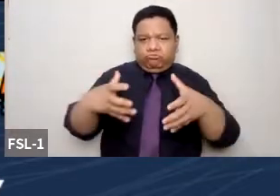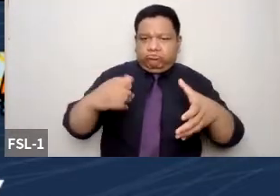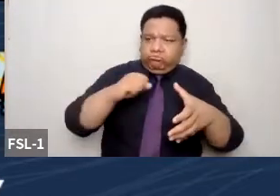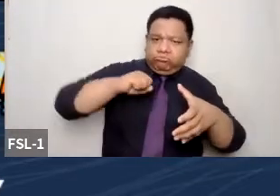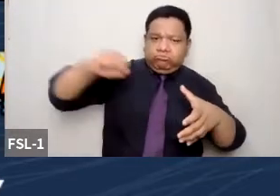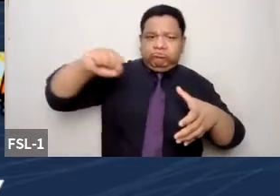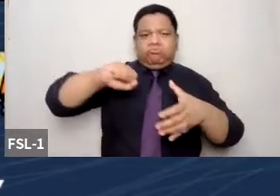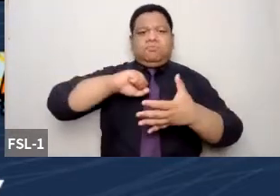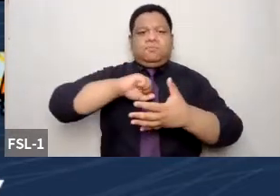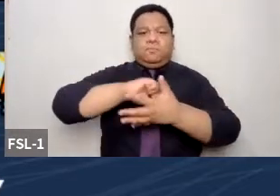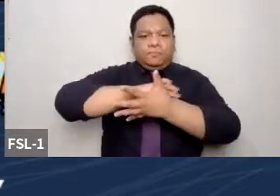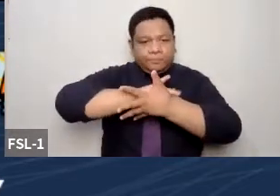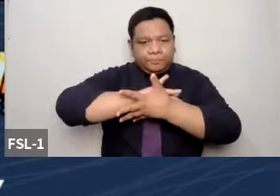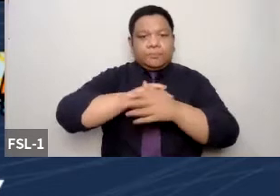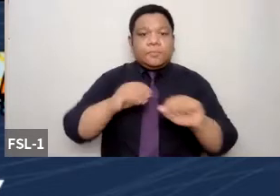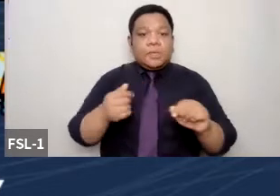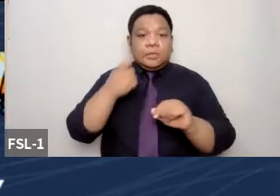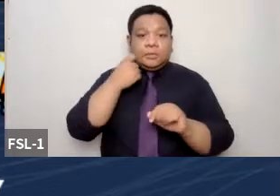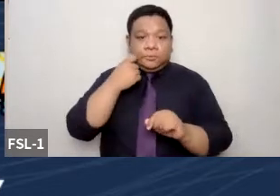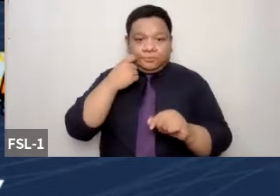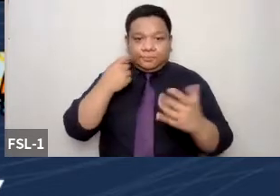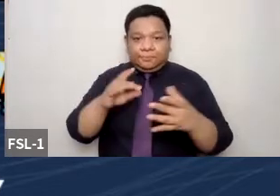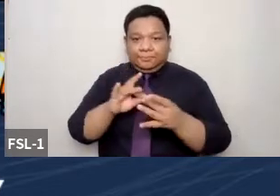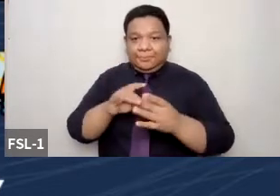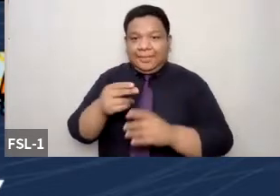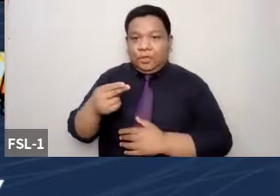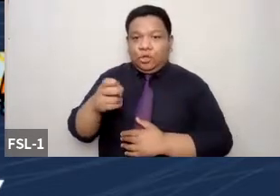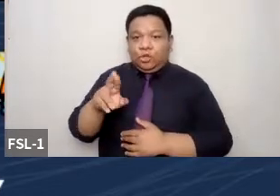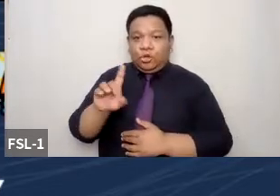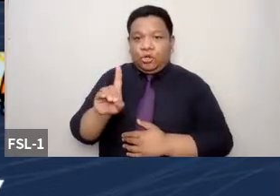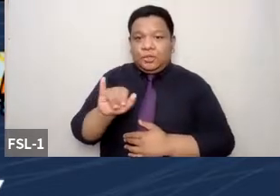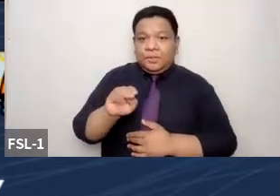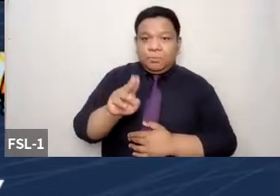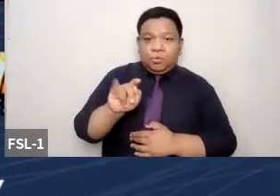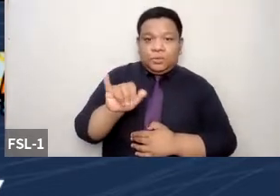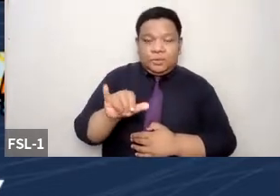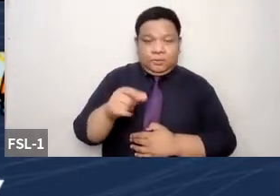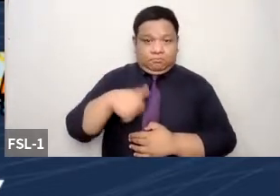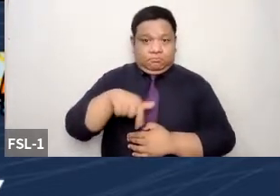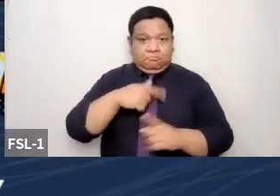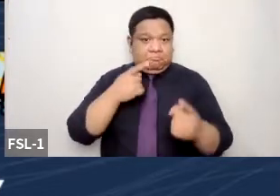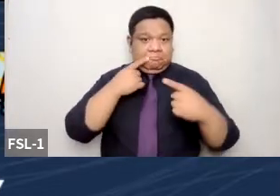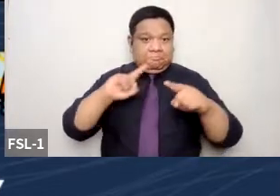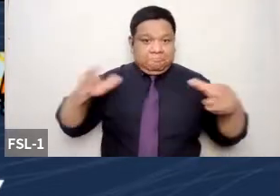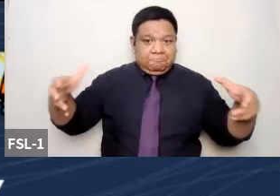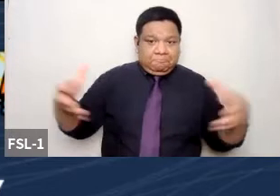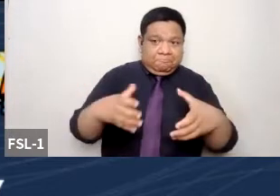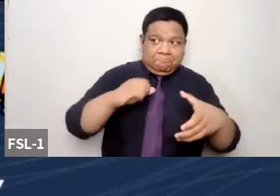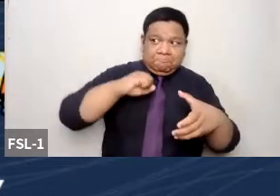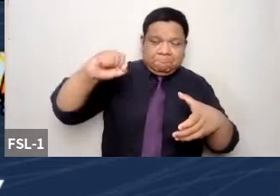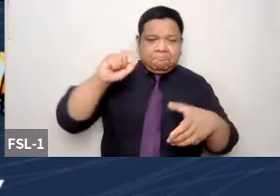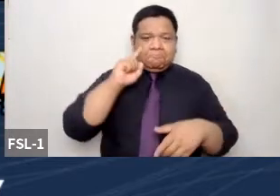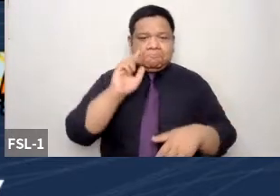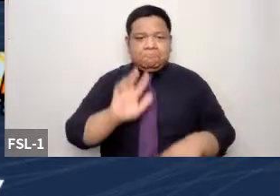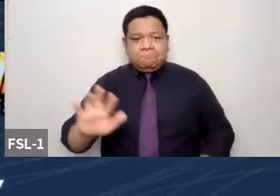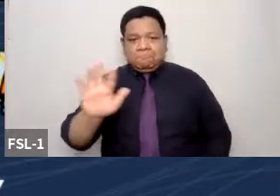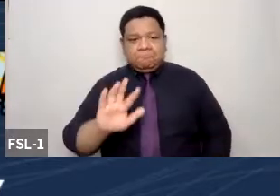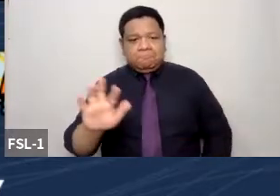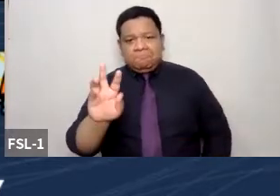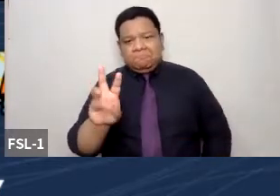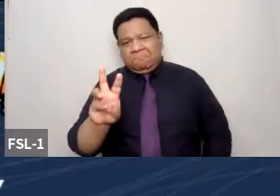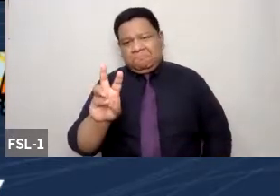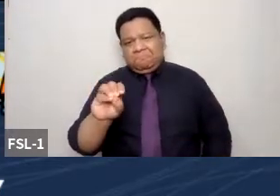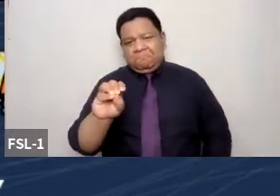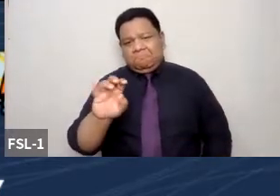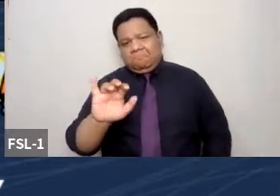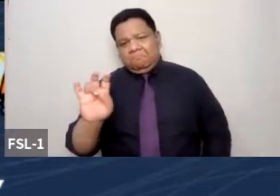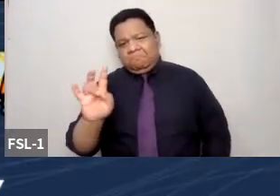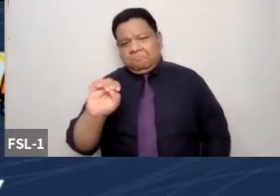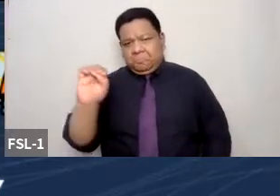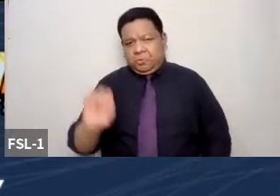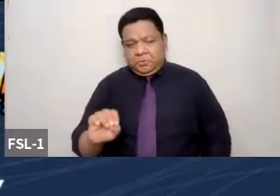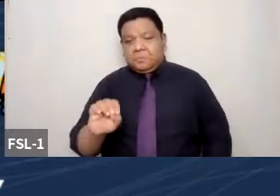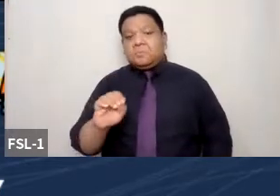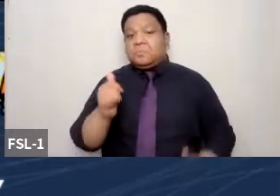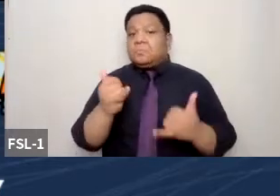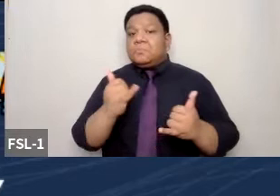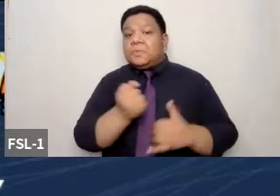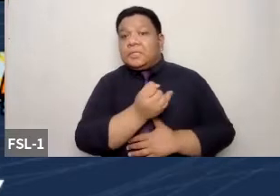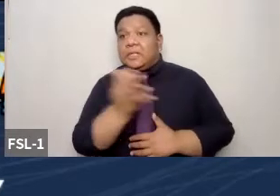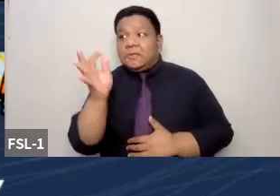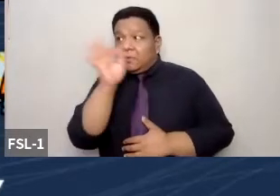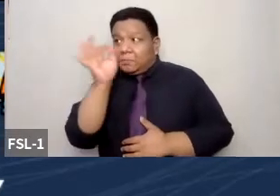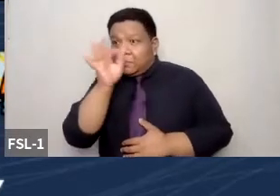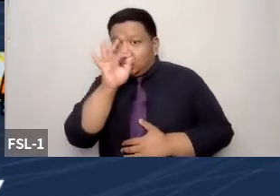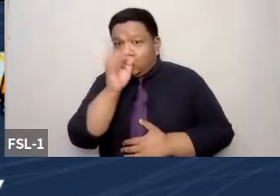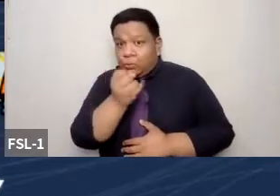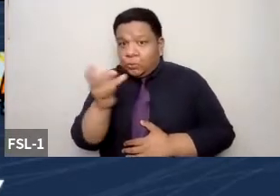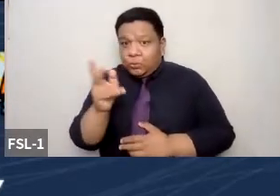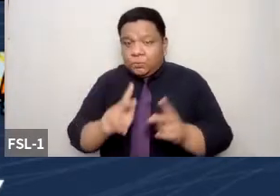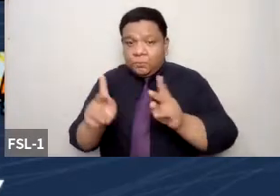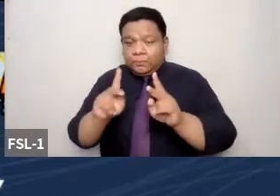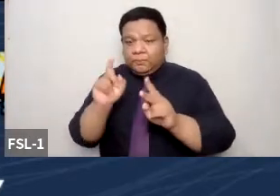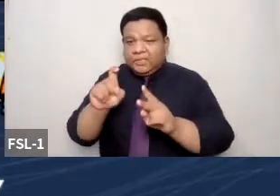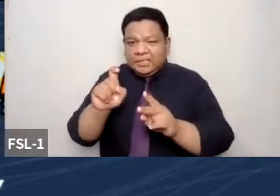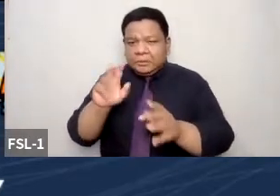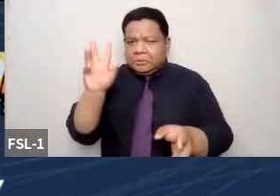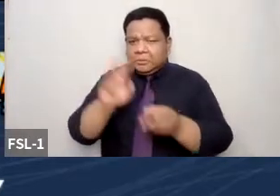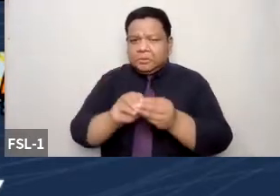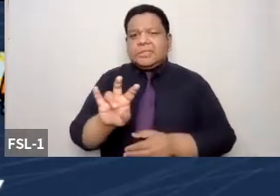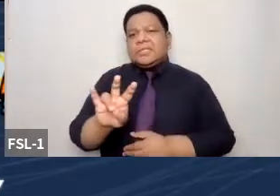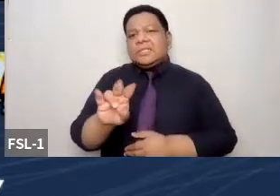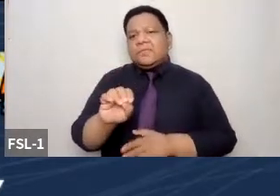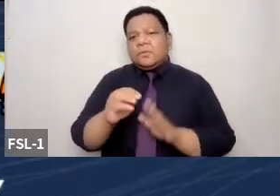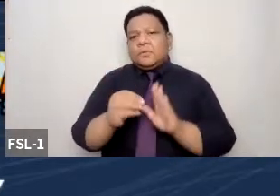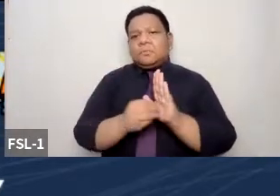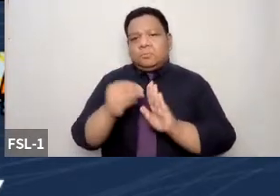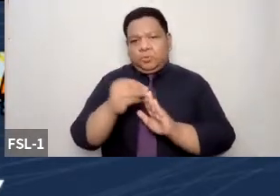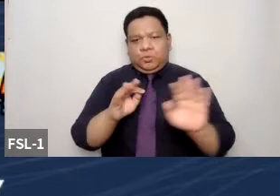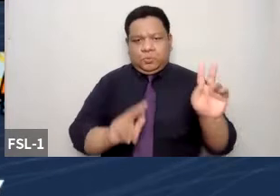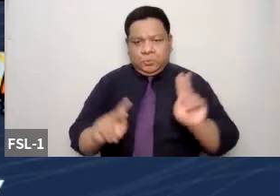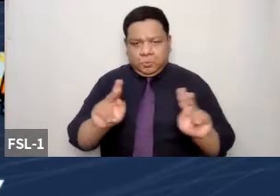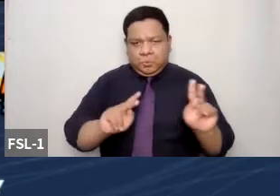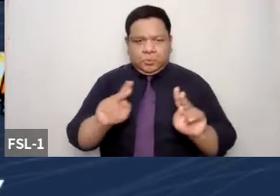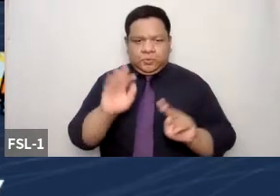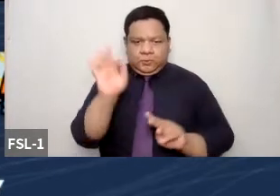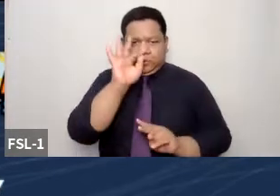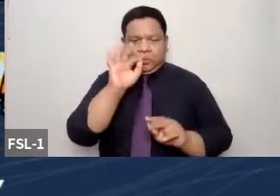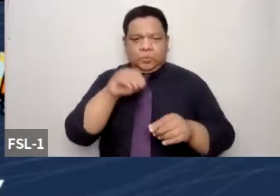We heard Doc Bev earlier. She said that for use to have herd immunity, around 67% so based on our estimation on our current population, we need to vaccinate 70 million people in the whole Philippines.